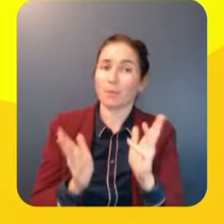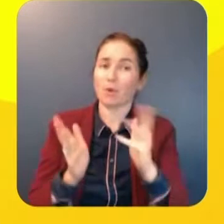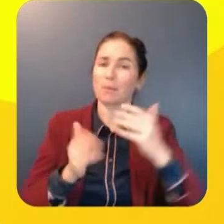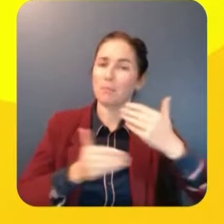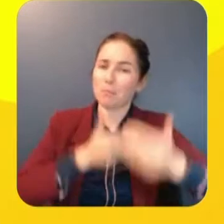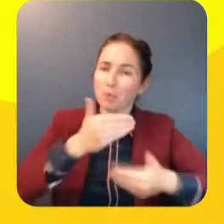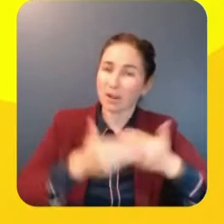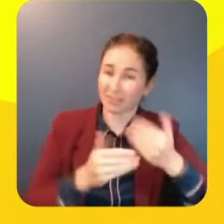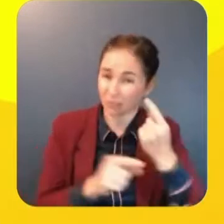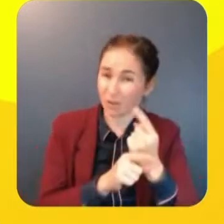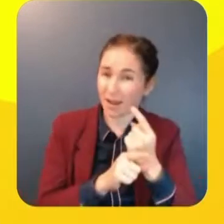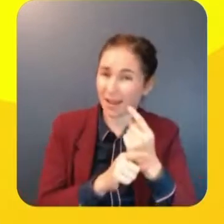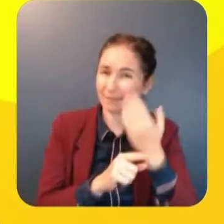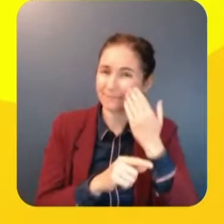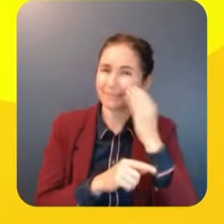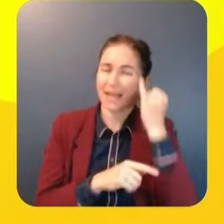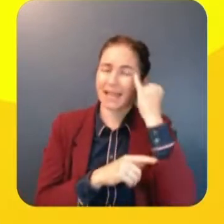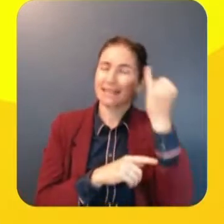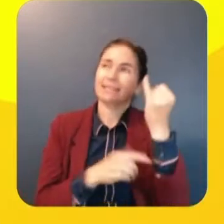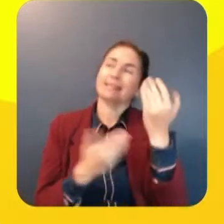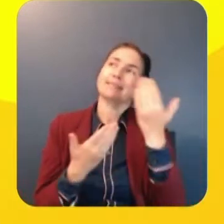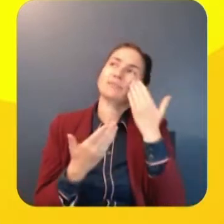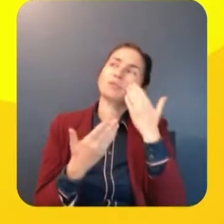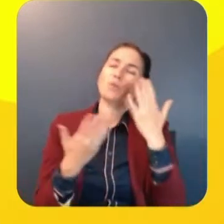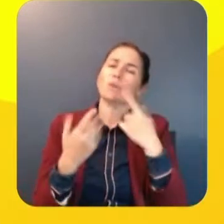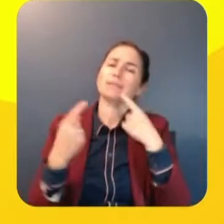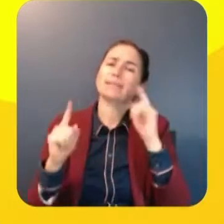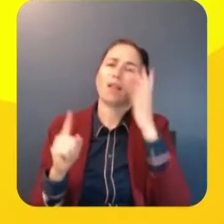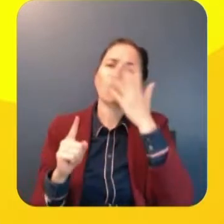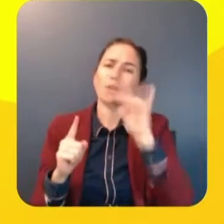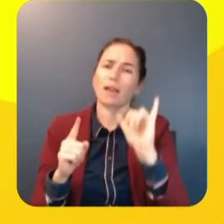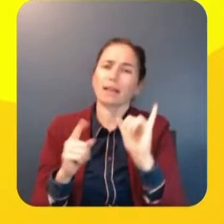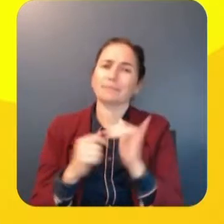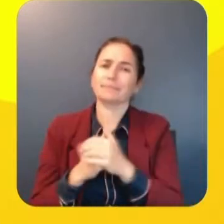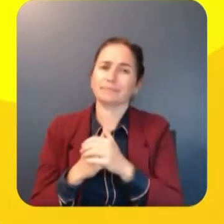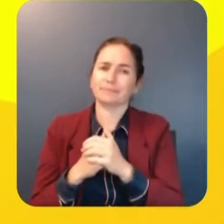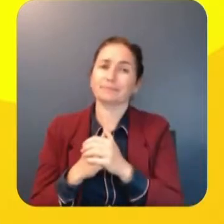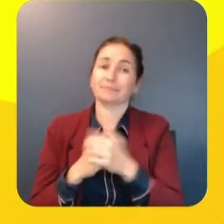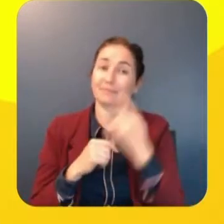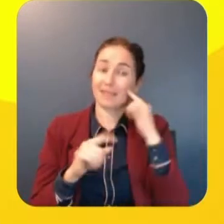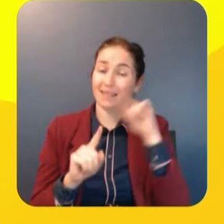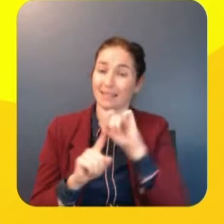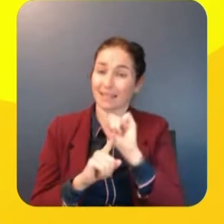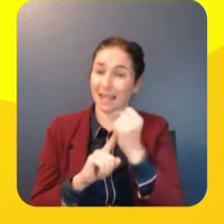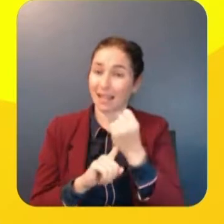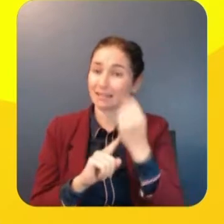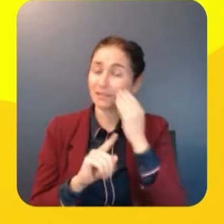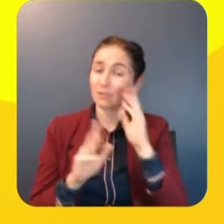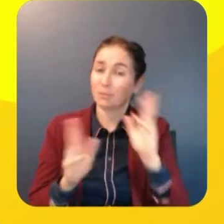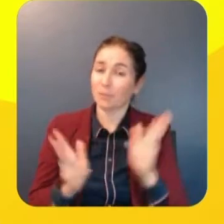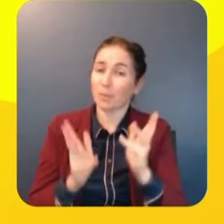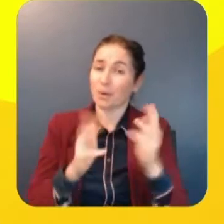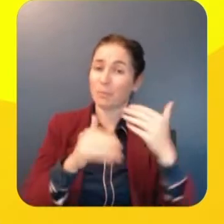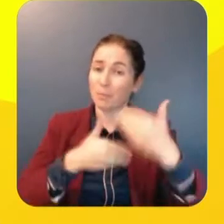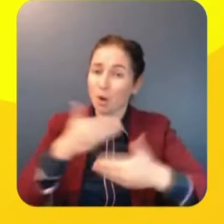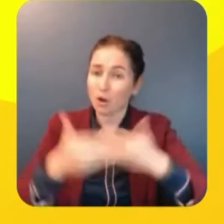The idea is that what does success look like? Well, in this case, we're promoting progress, and progress is success.